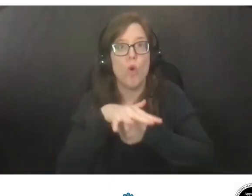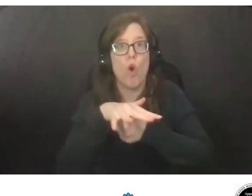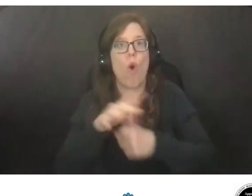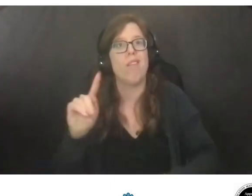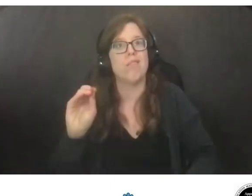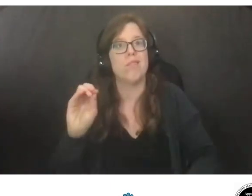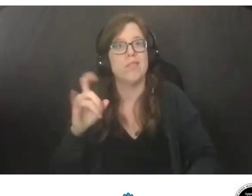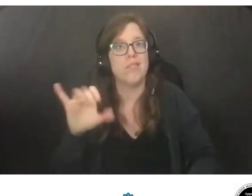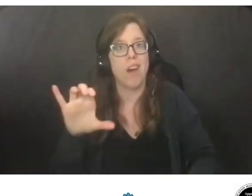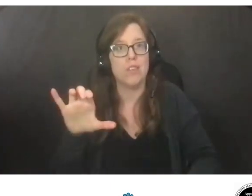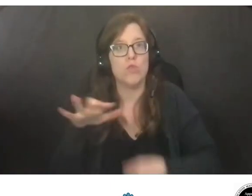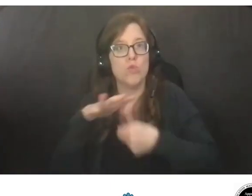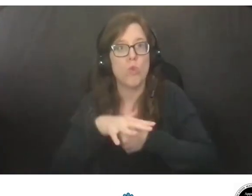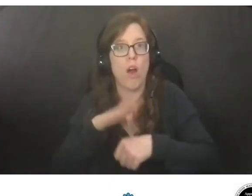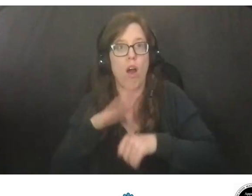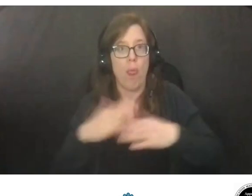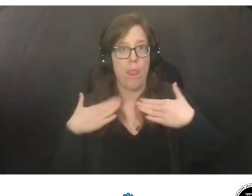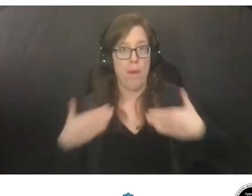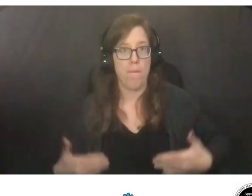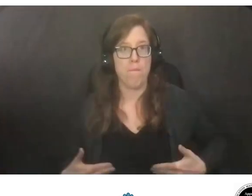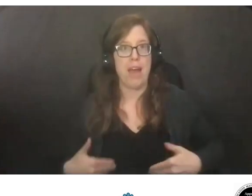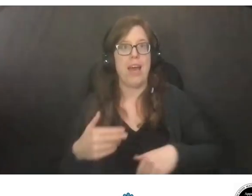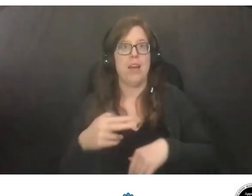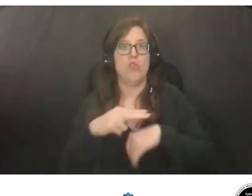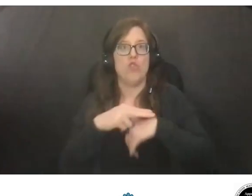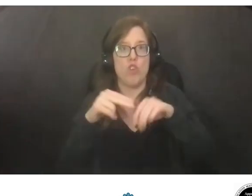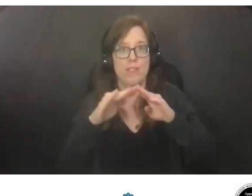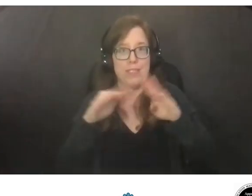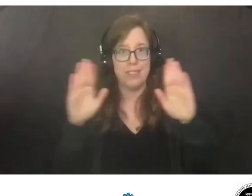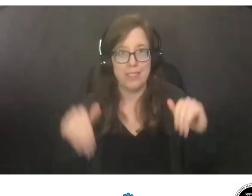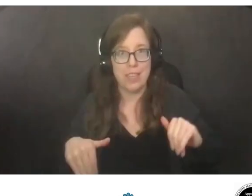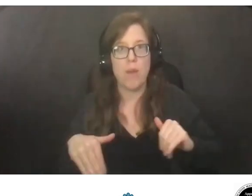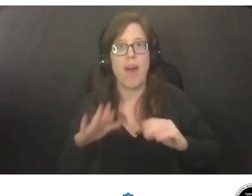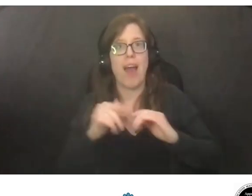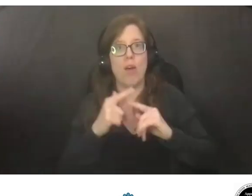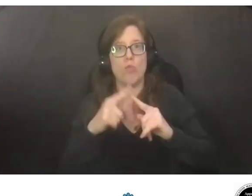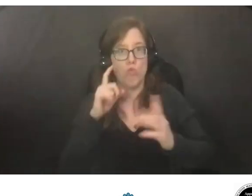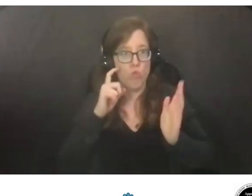stress on the body and nervous system, and how to recognize and prevent them?